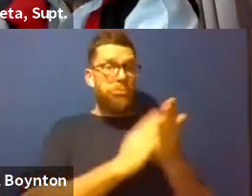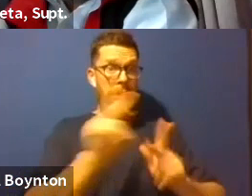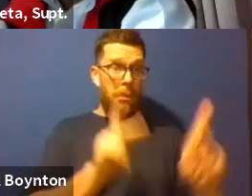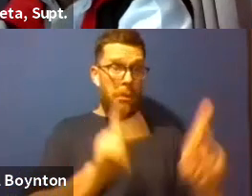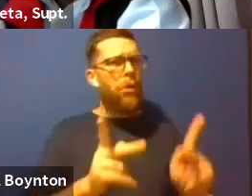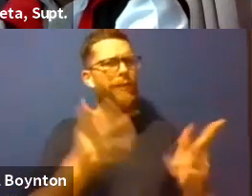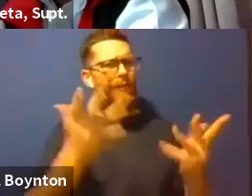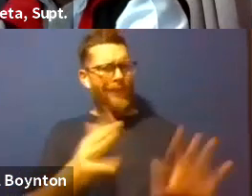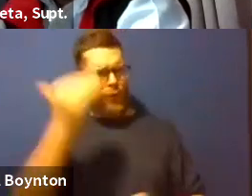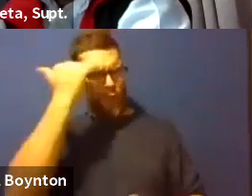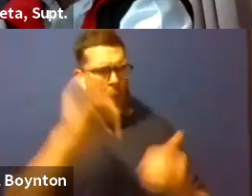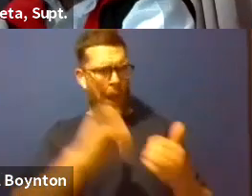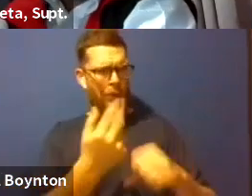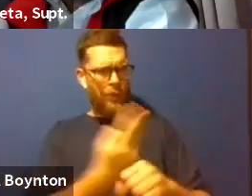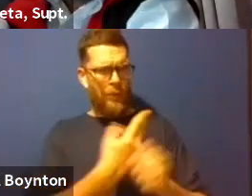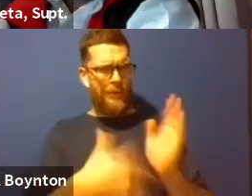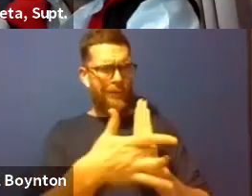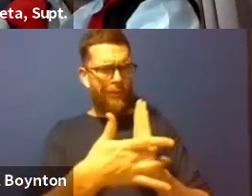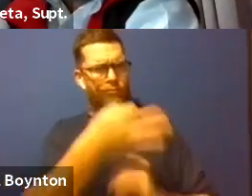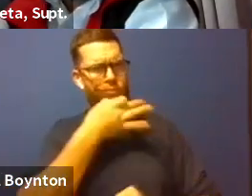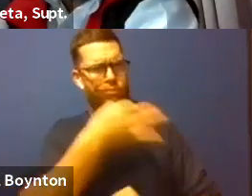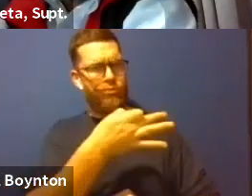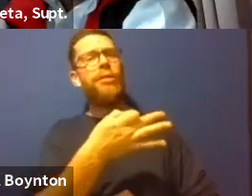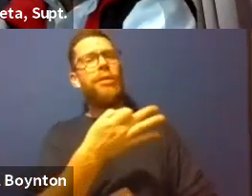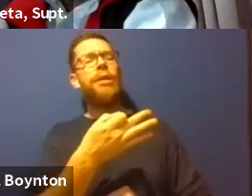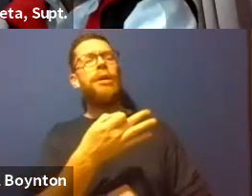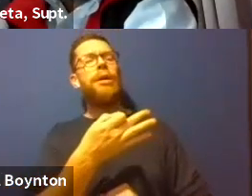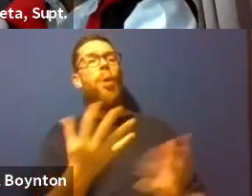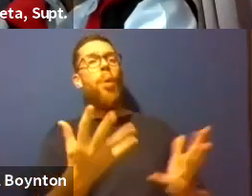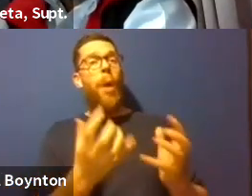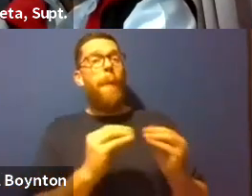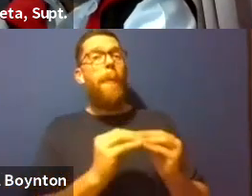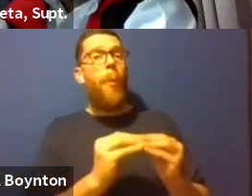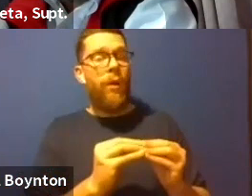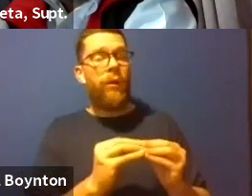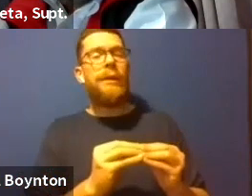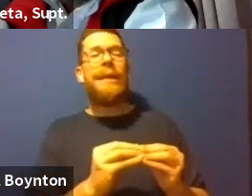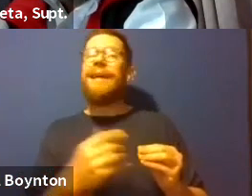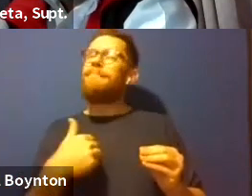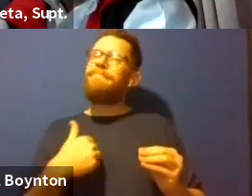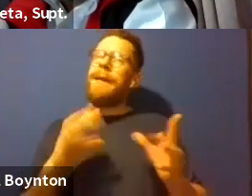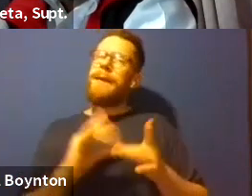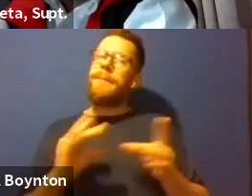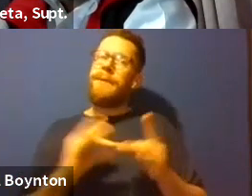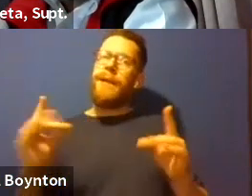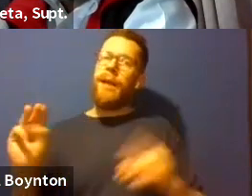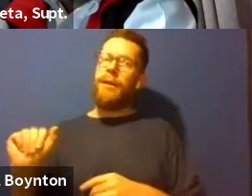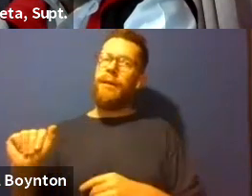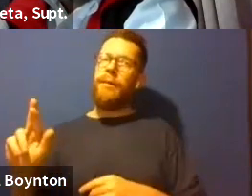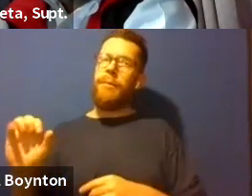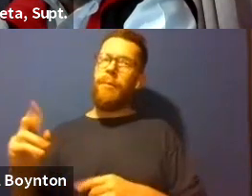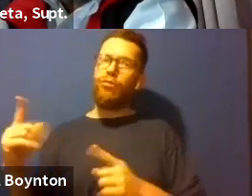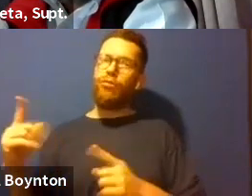Joe Baeta, Supt. : The people that are trying to get the profession, an exemplary I always say to people, and I'll leave you with this thought, I've been saying since March public education just got very public